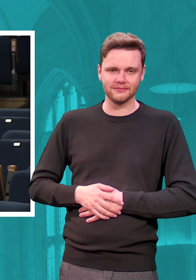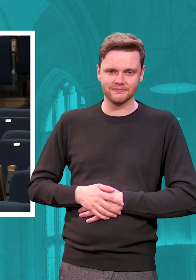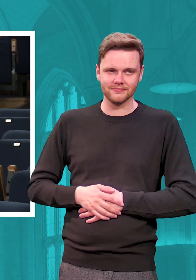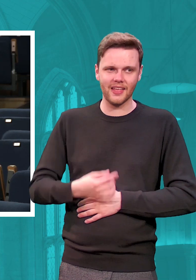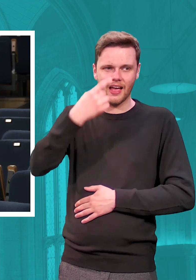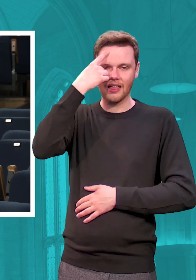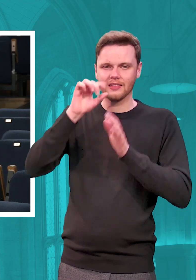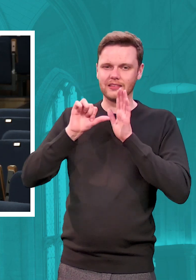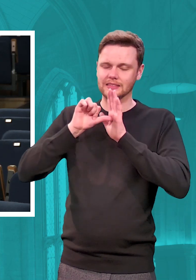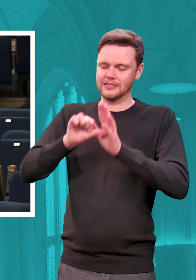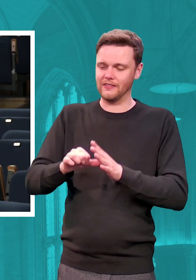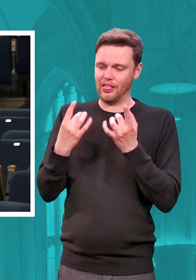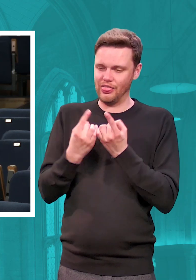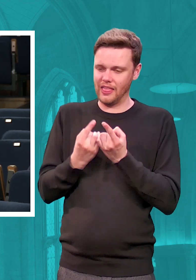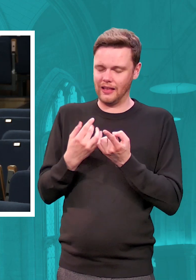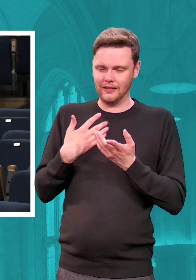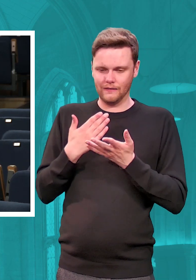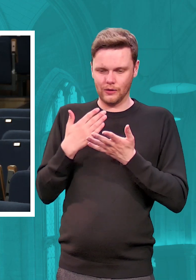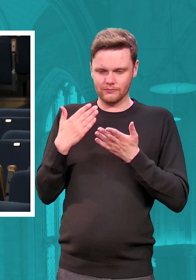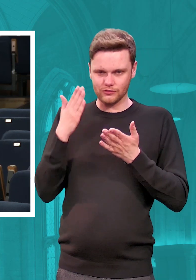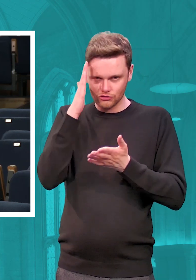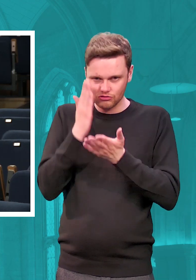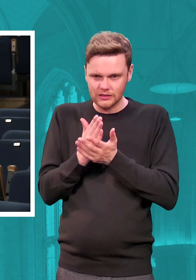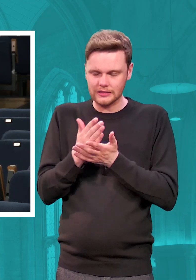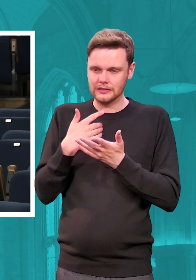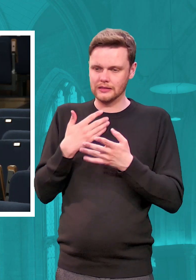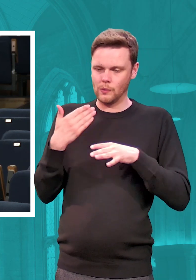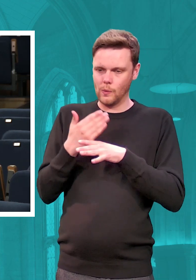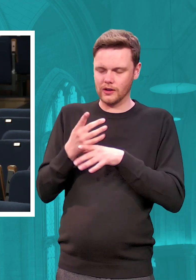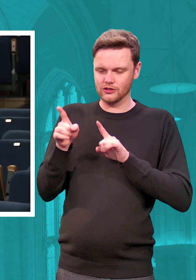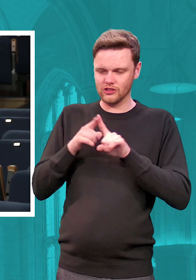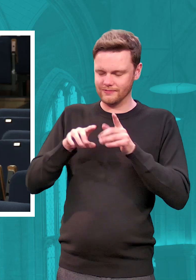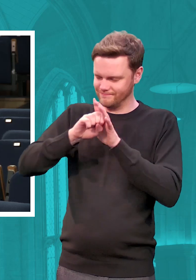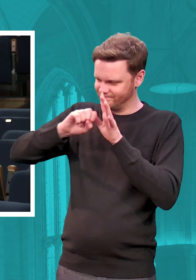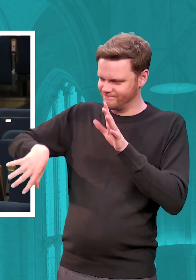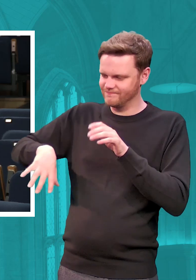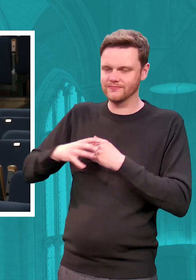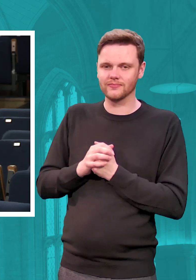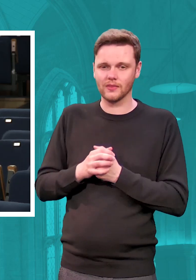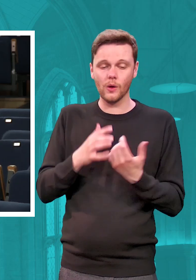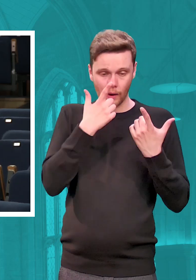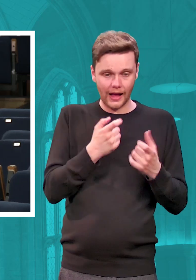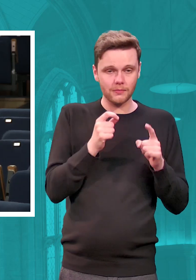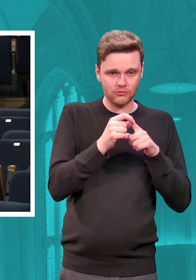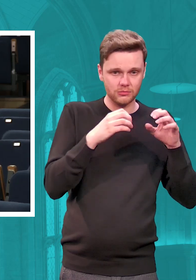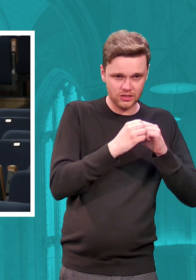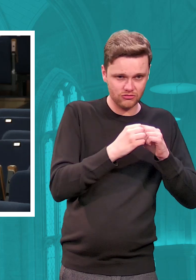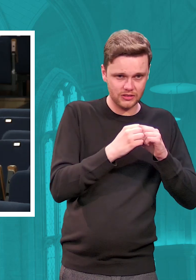about the work of the Trustees is blowing that myth. We can be Presbyterian and efficient,